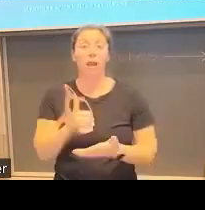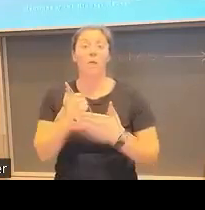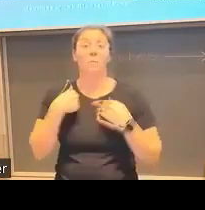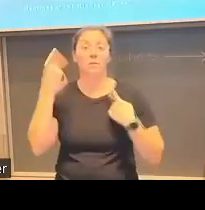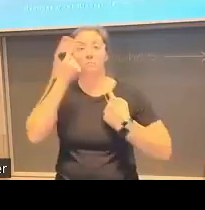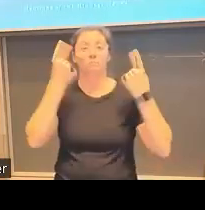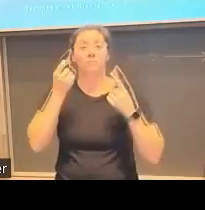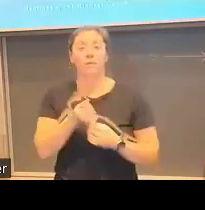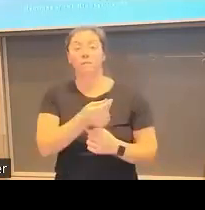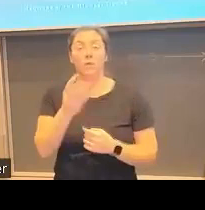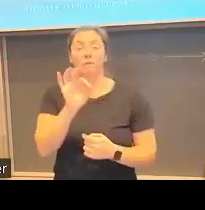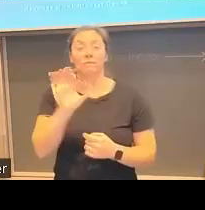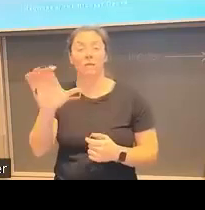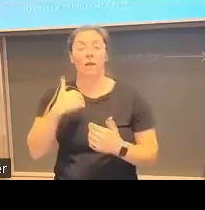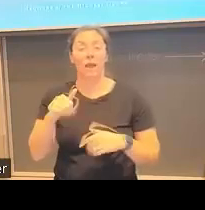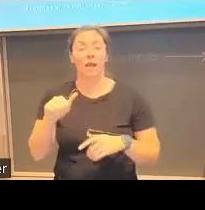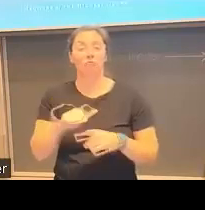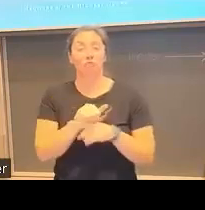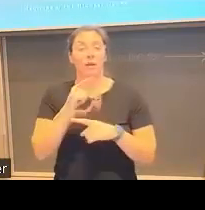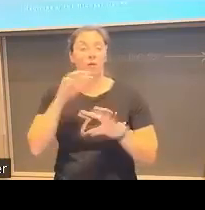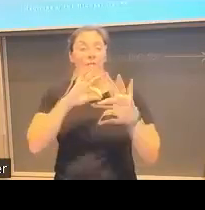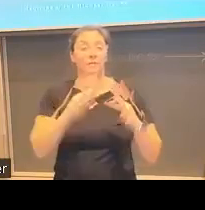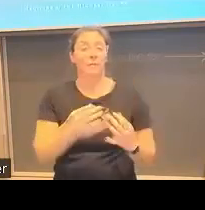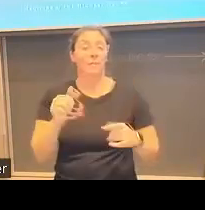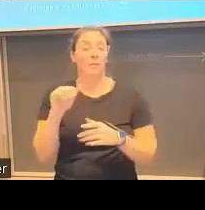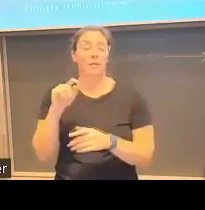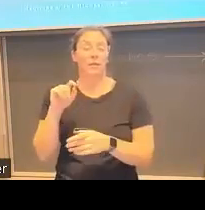faculty have formal training and family therapy and systems thinking I'm wondering if there are